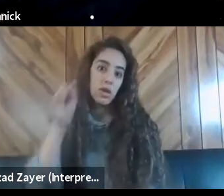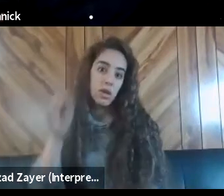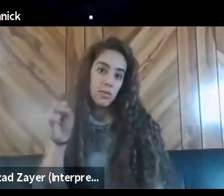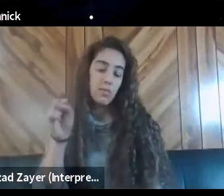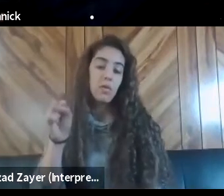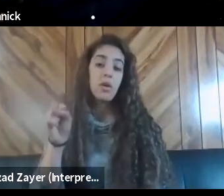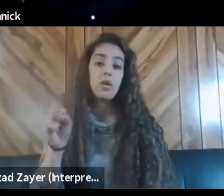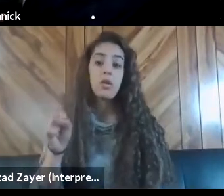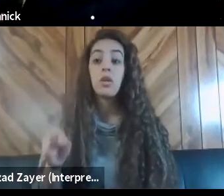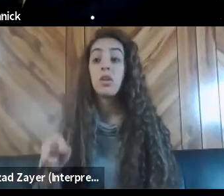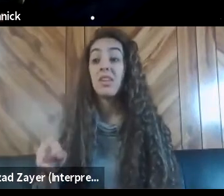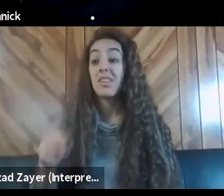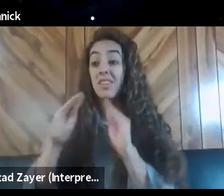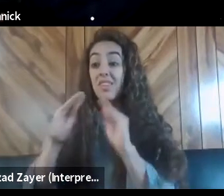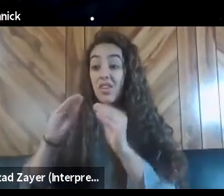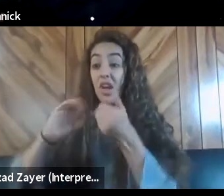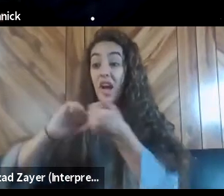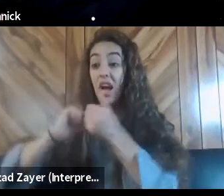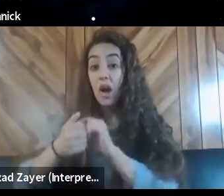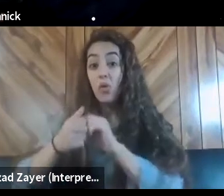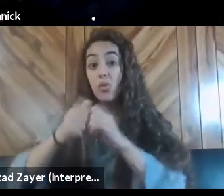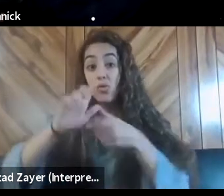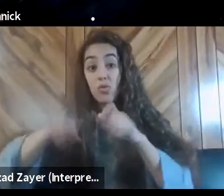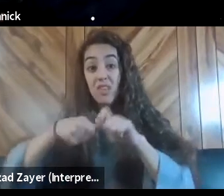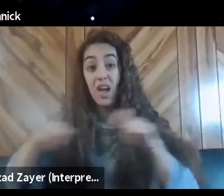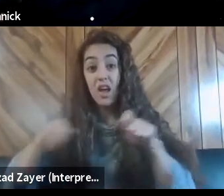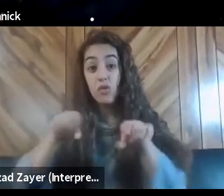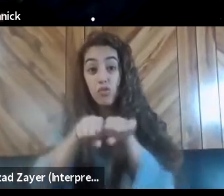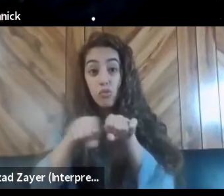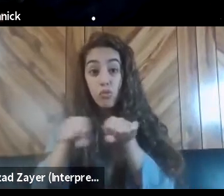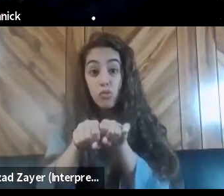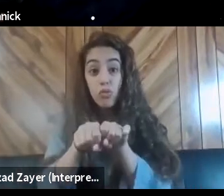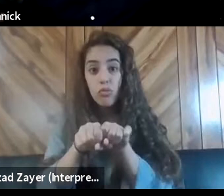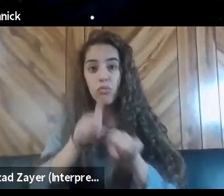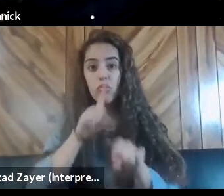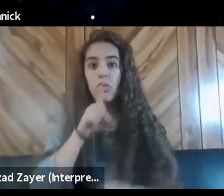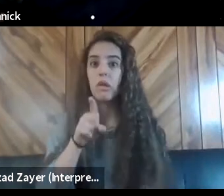shoes is still a struggle. He hasn't mastered that at